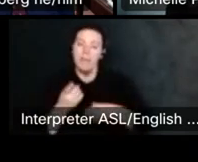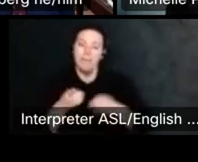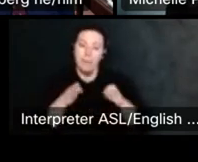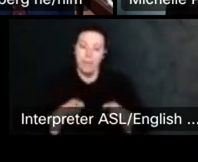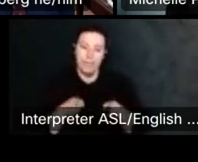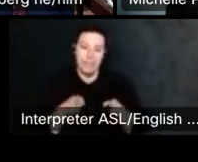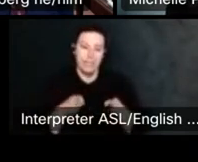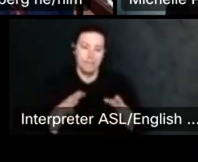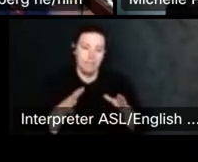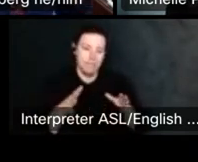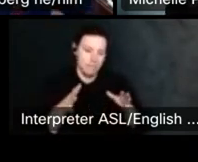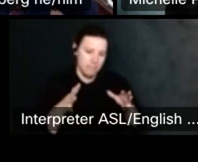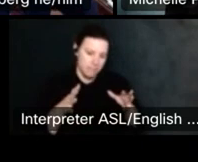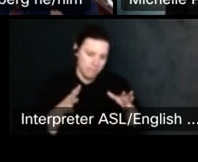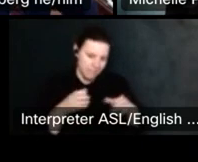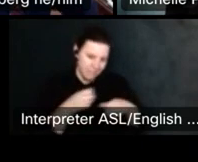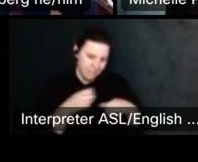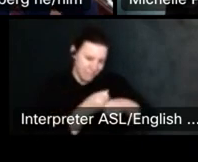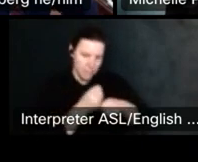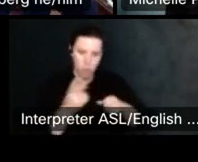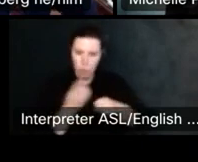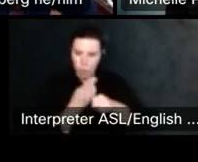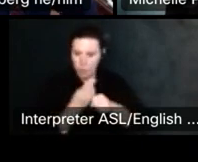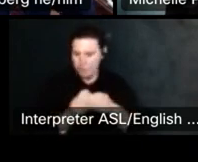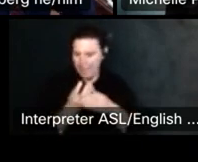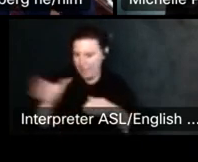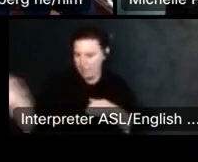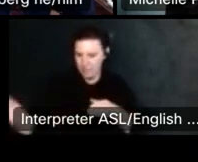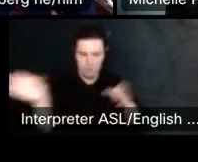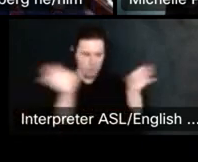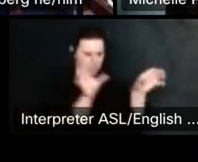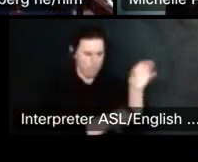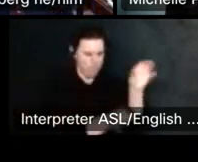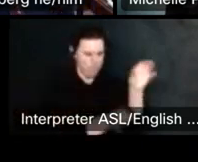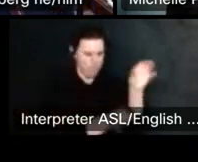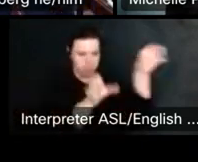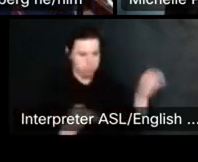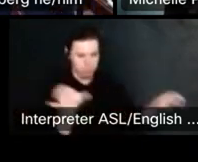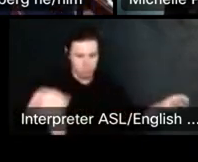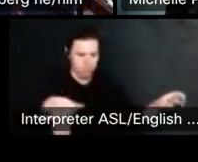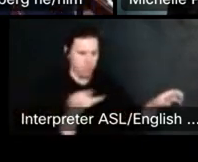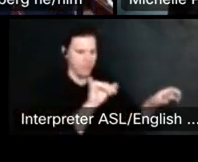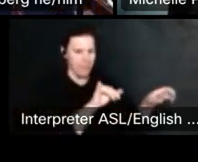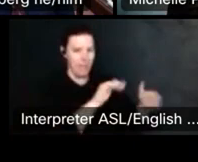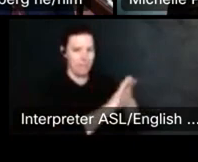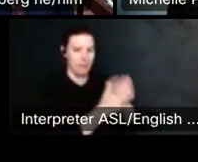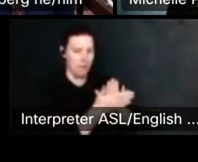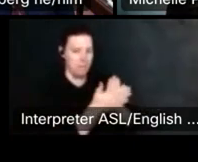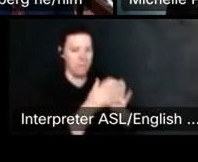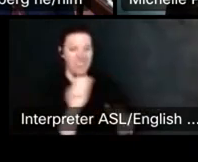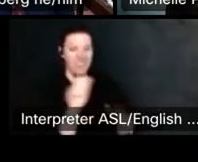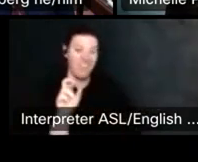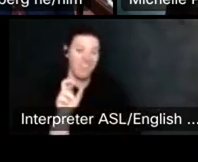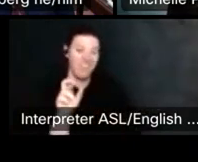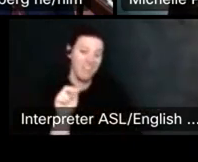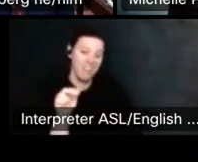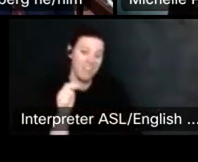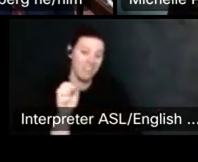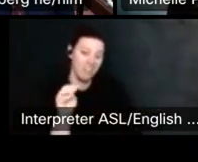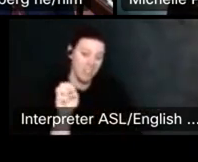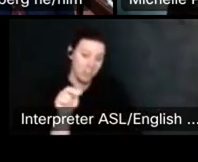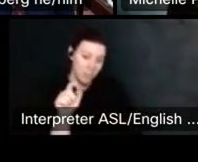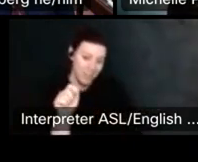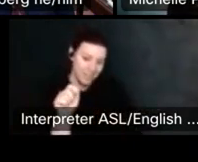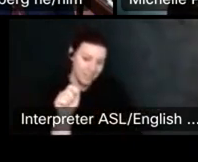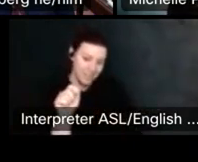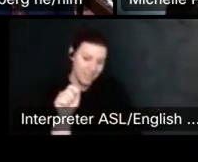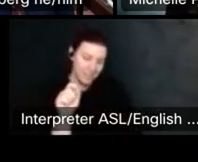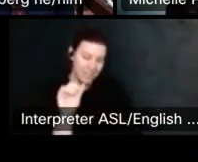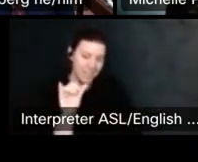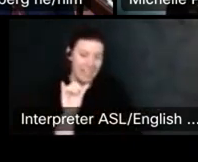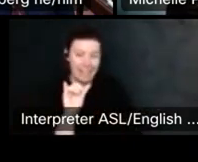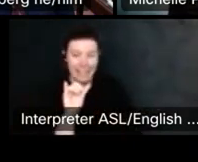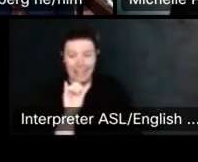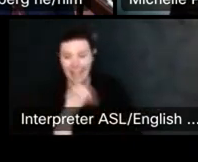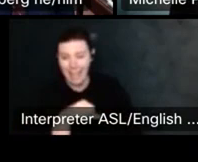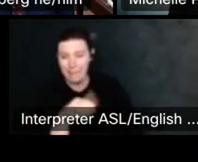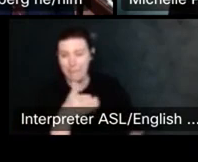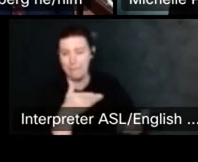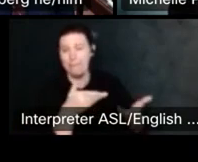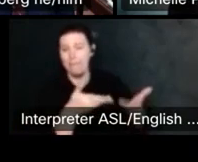That is a little bit of a different story and if you copy that actual arrangement, let's say, I'm just creating a hypothetical year then maybe you might have an issue in terms of copyright.